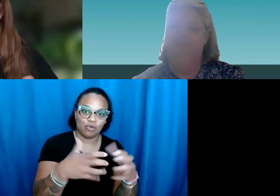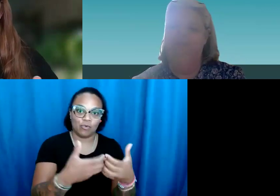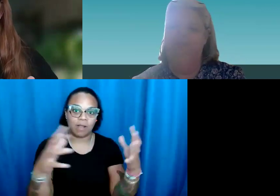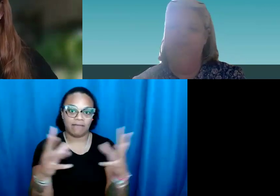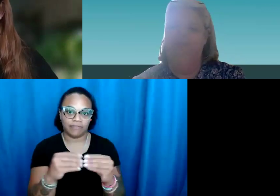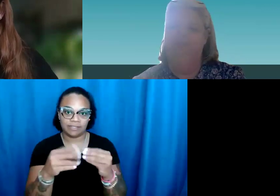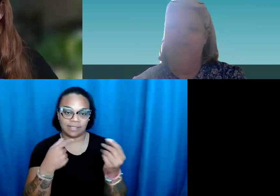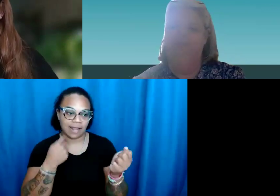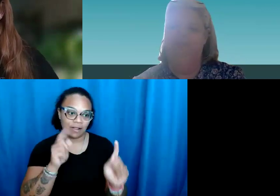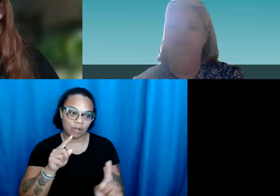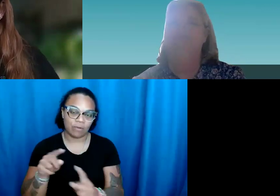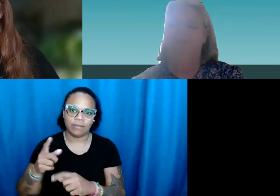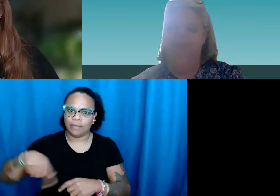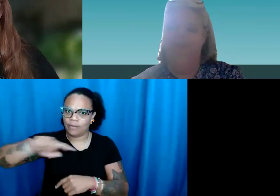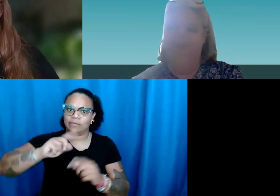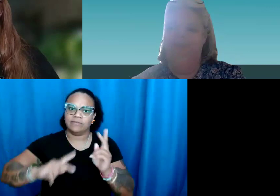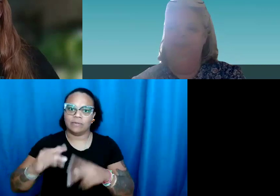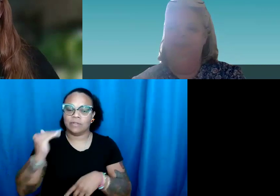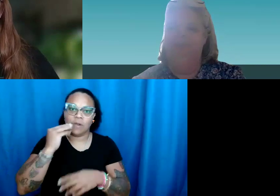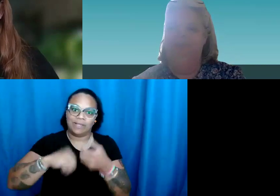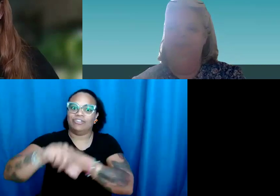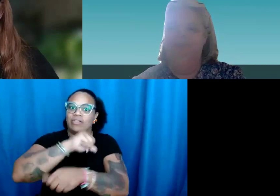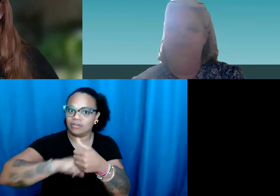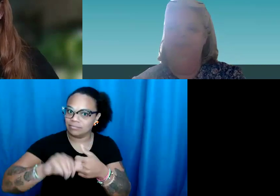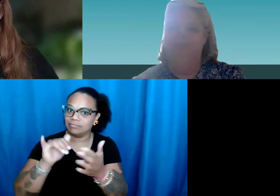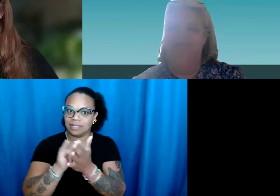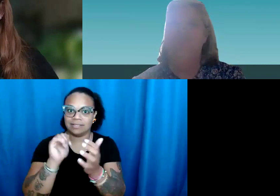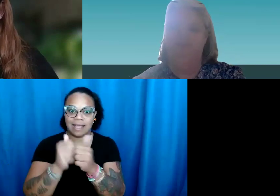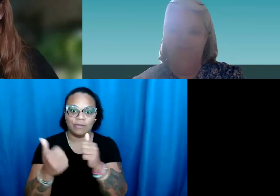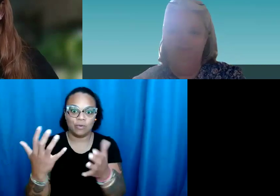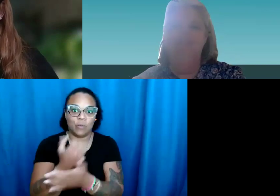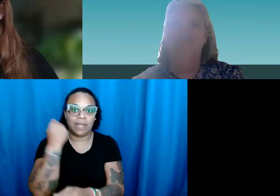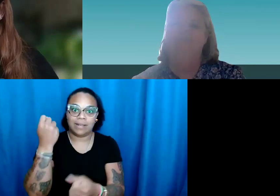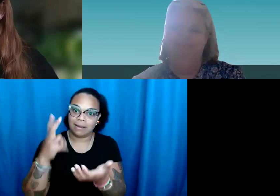the folks know each other. That's how you win contracts and opportunities.